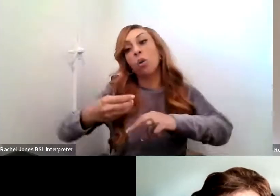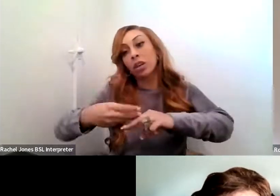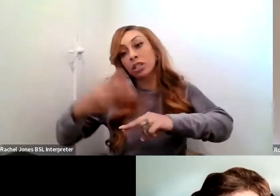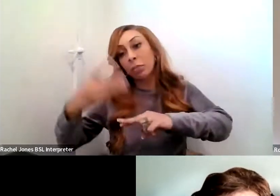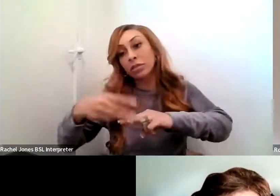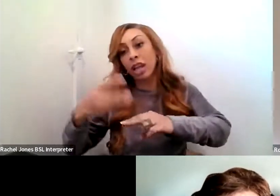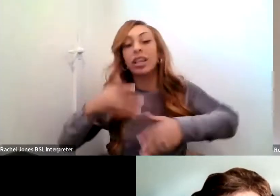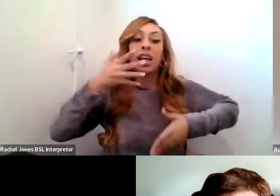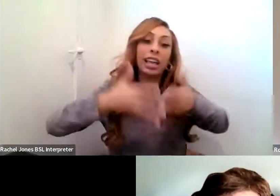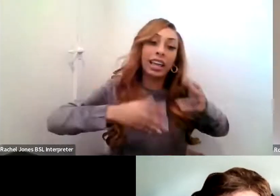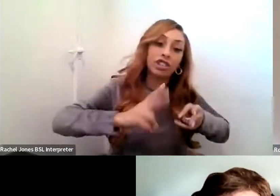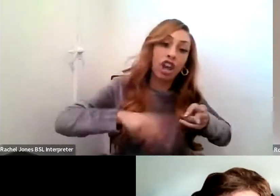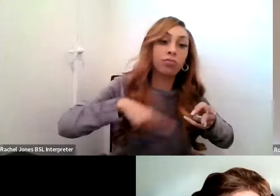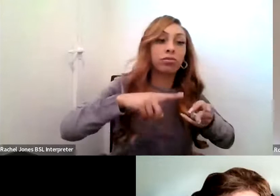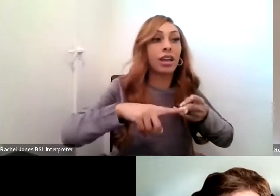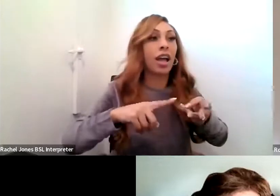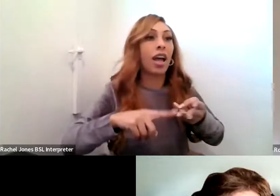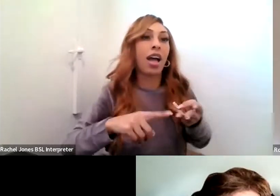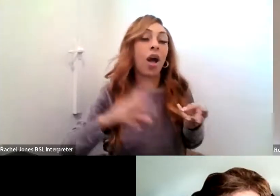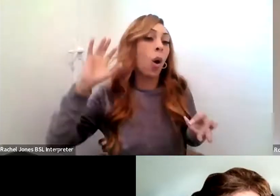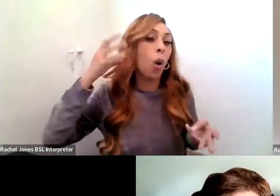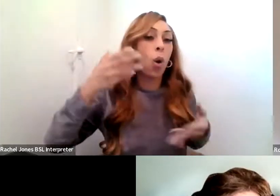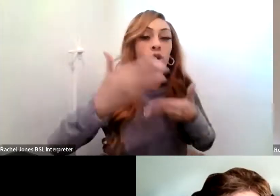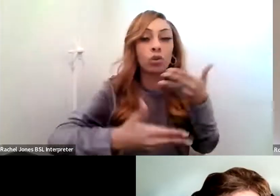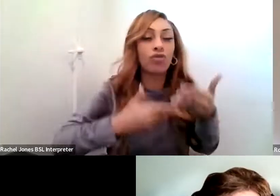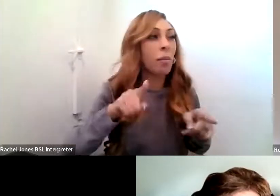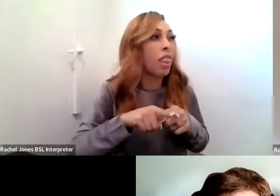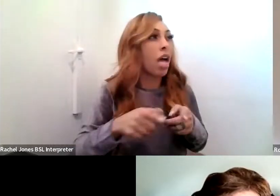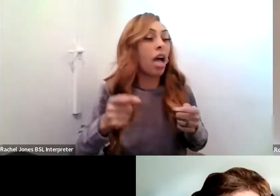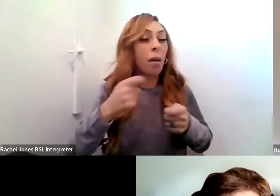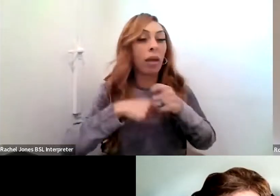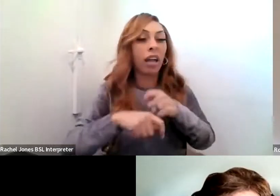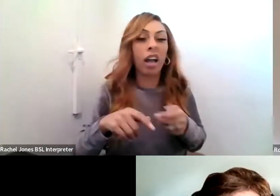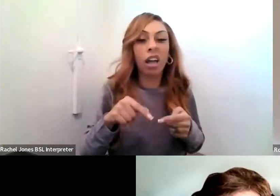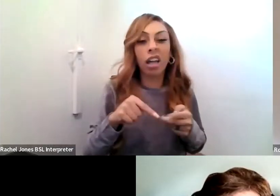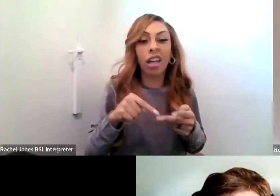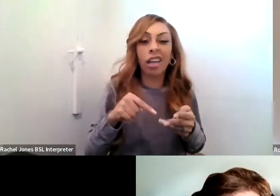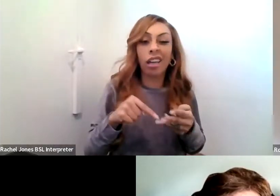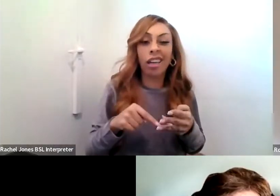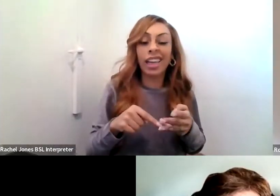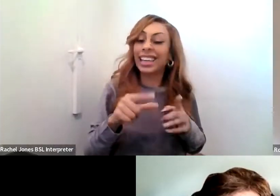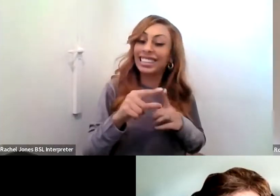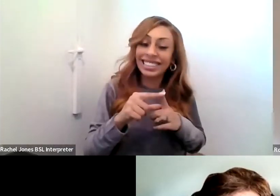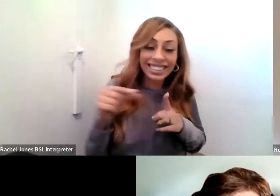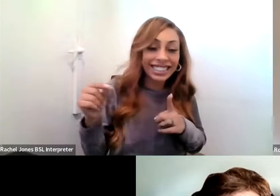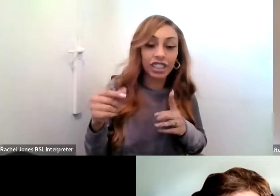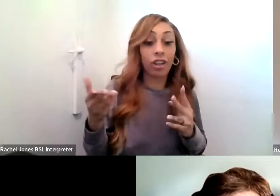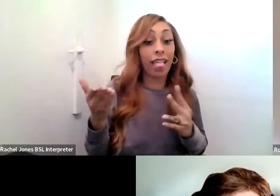And I mean, there are many ways in which I think digital access has a huge number of creative possibilities.